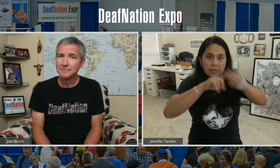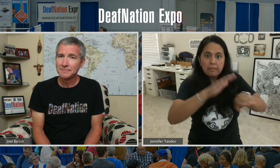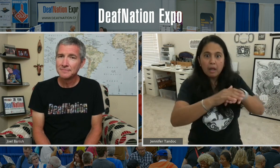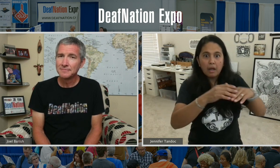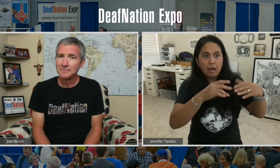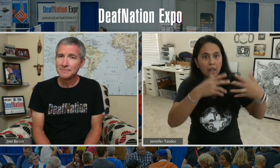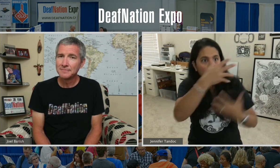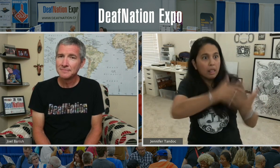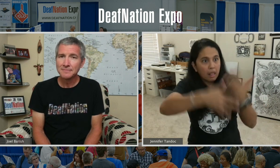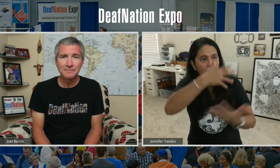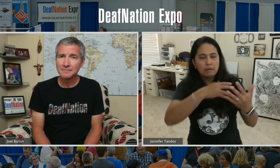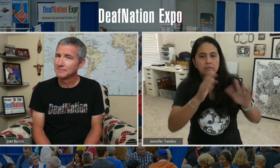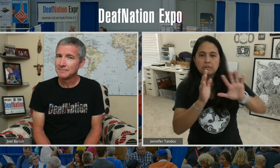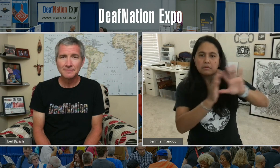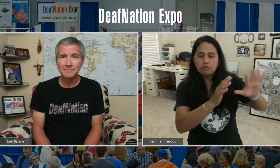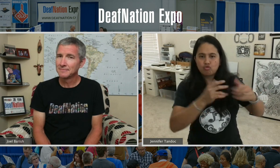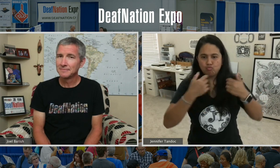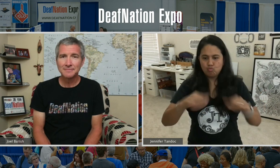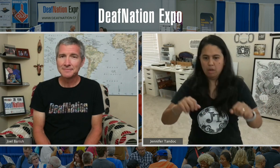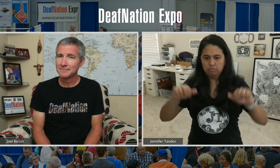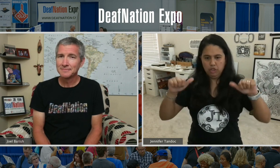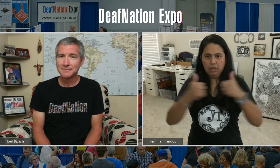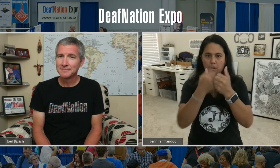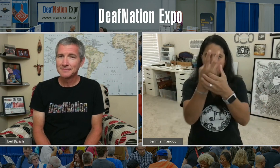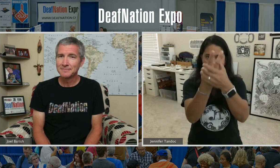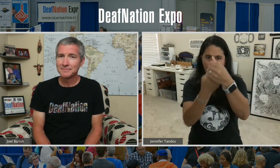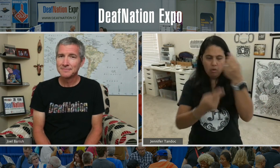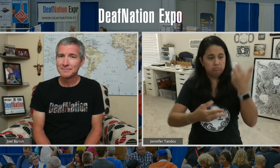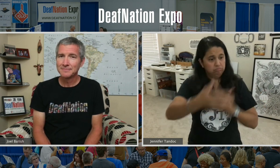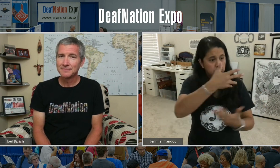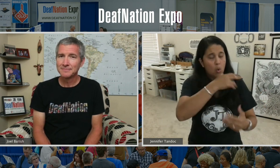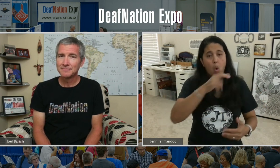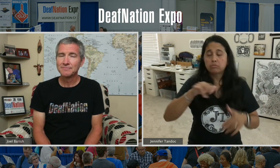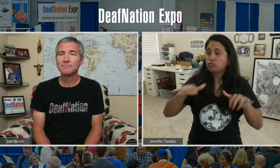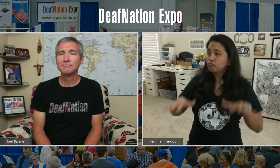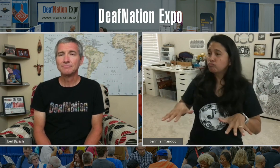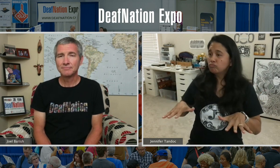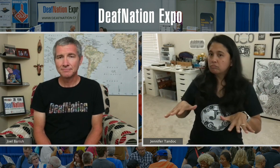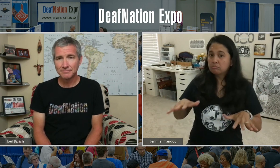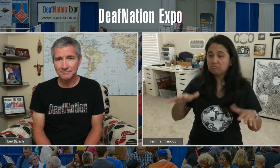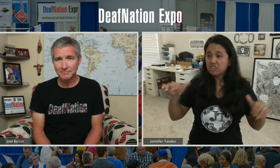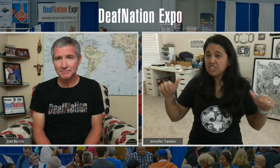I don't have to depend on socializing and can both be on my own